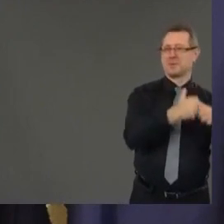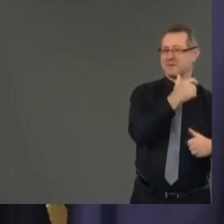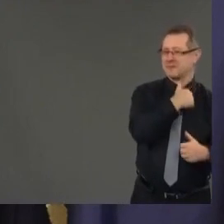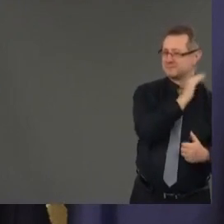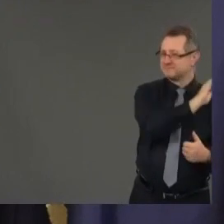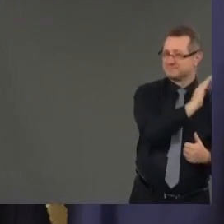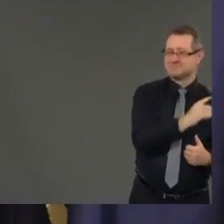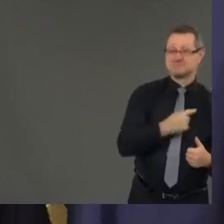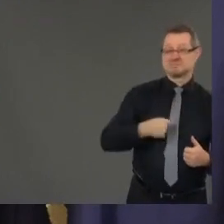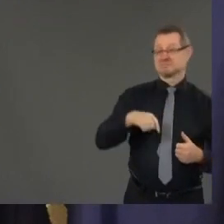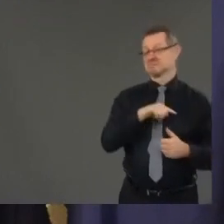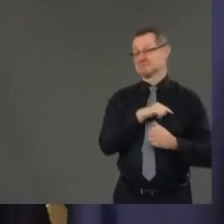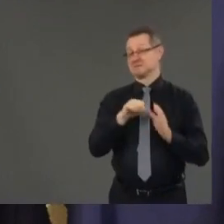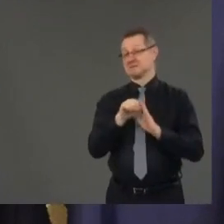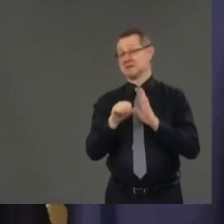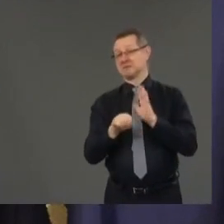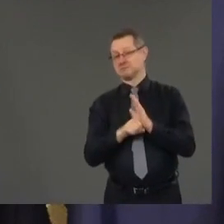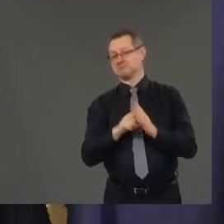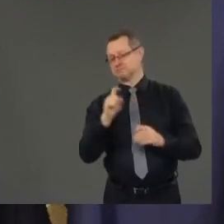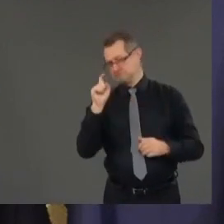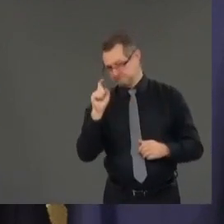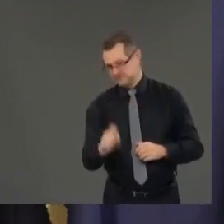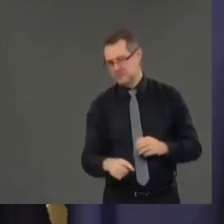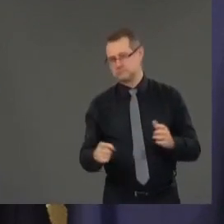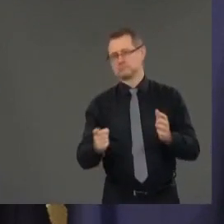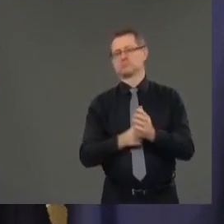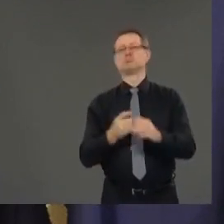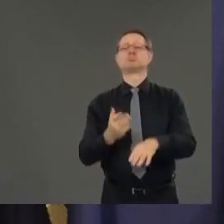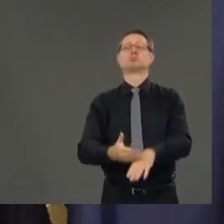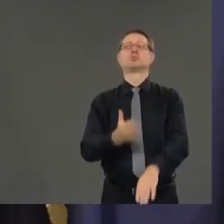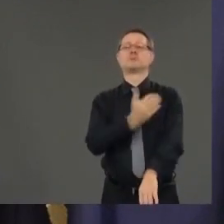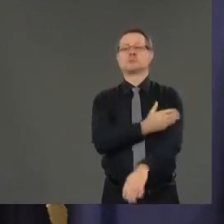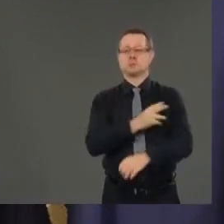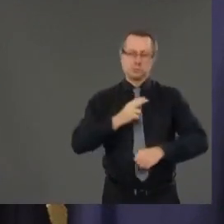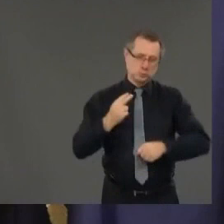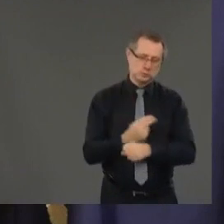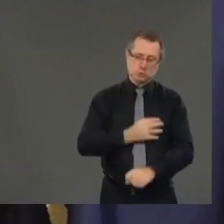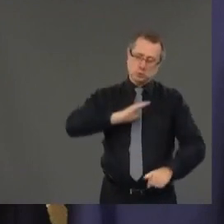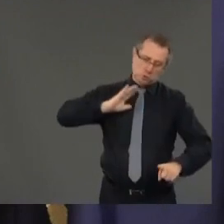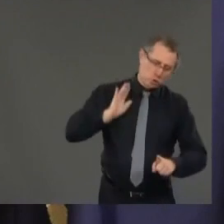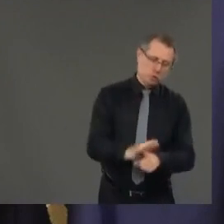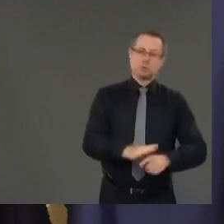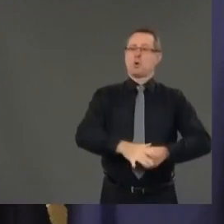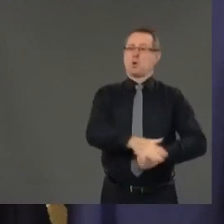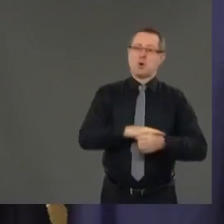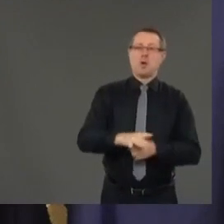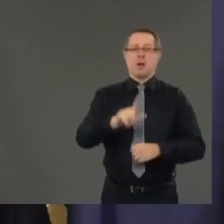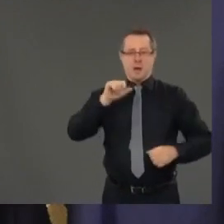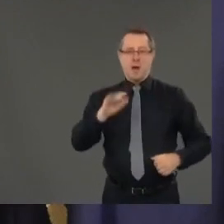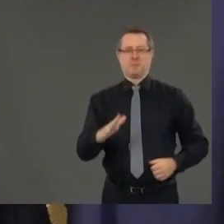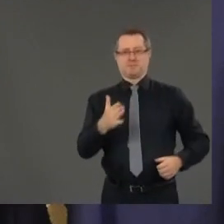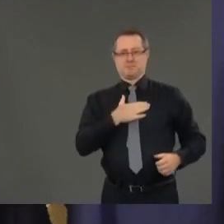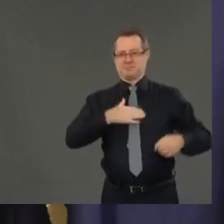PART OF IT. THE STATE NATIONALLY HAD TO DO A